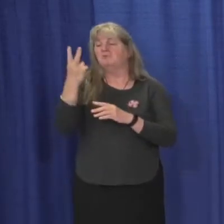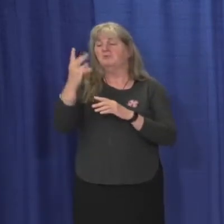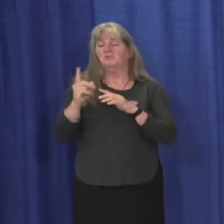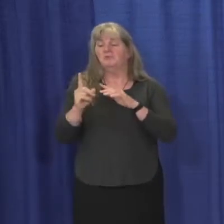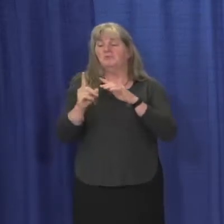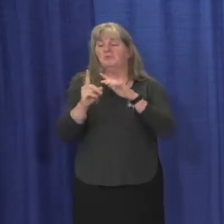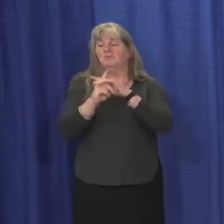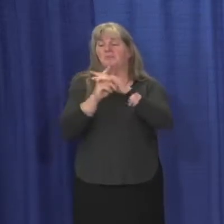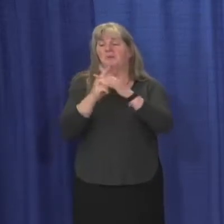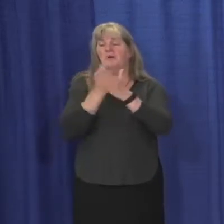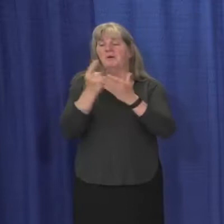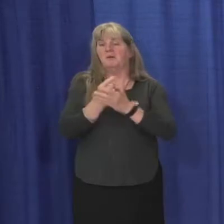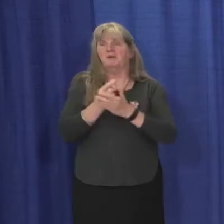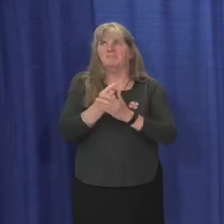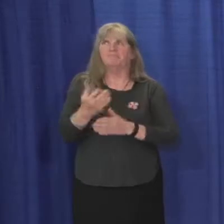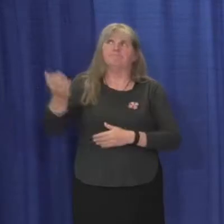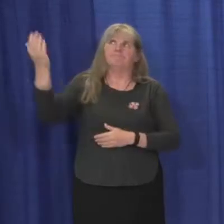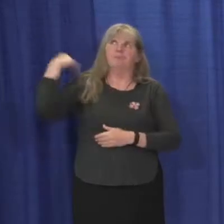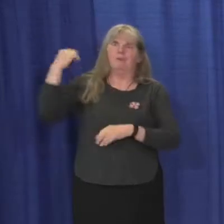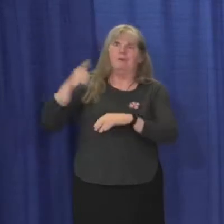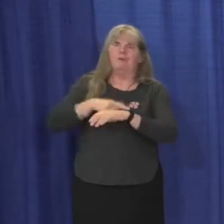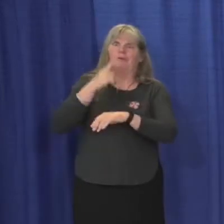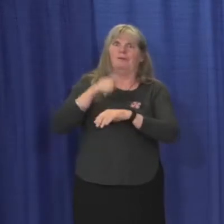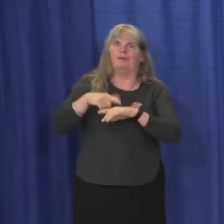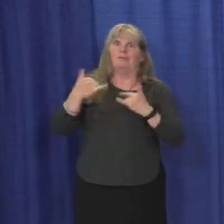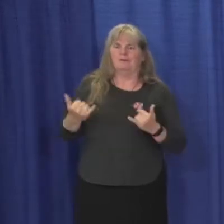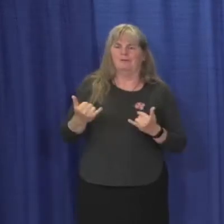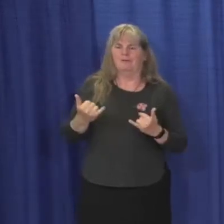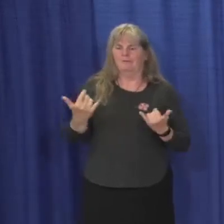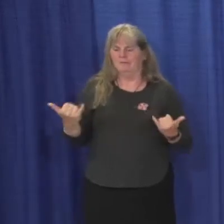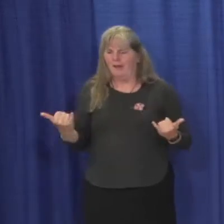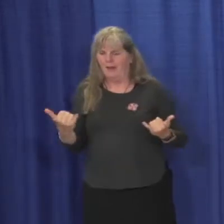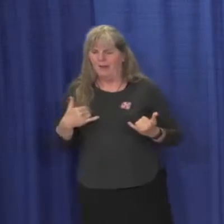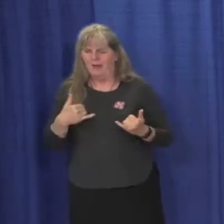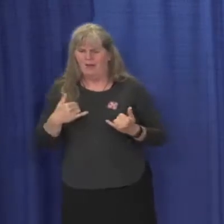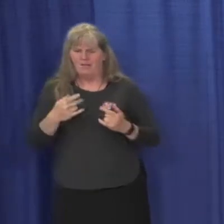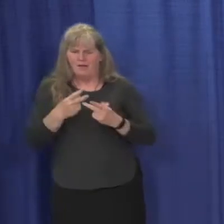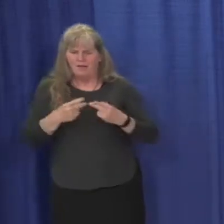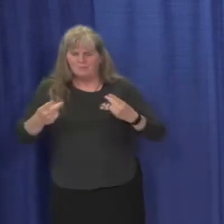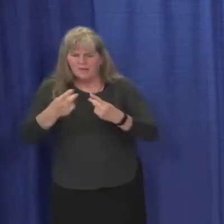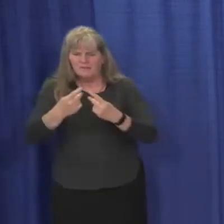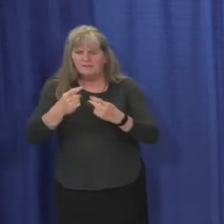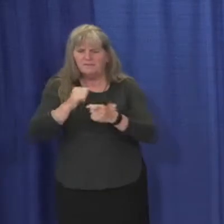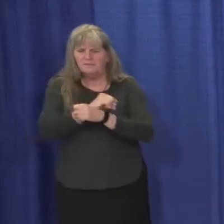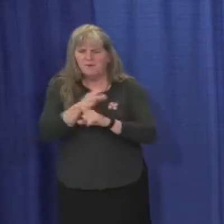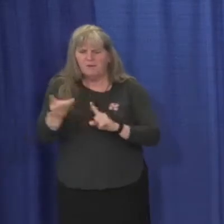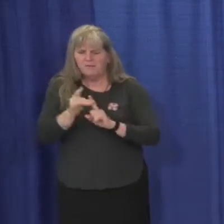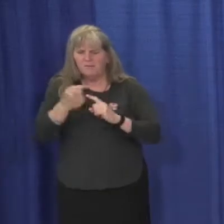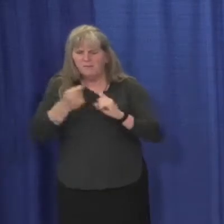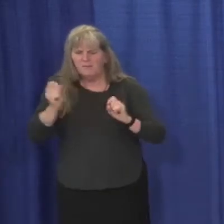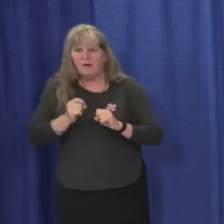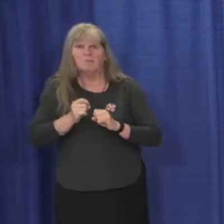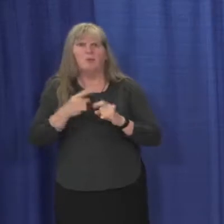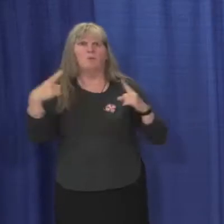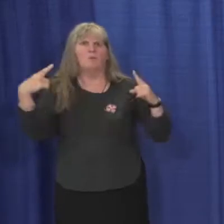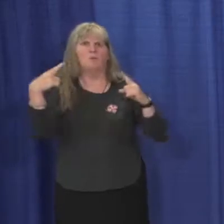seems a distant memory and our reporting from multiple sources now of testing has become a much